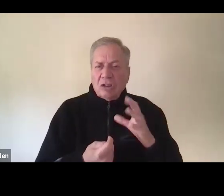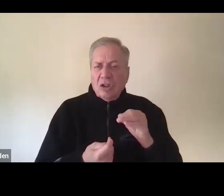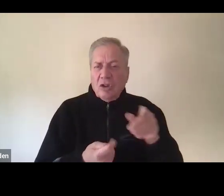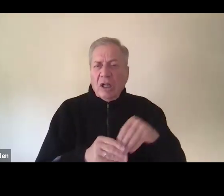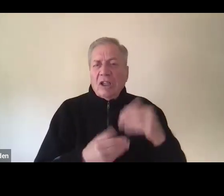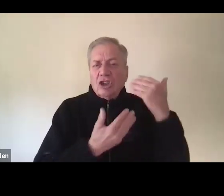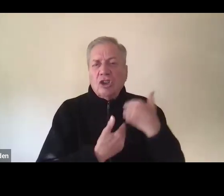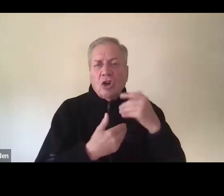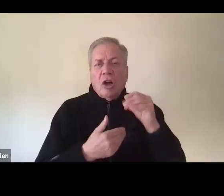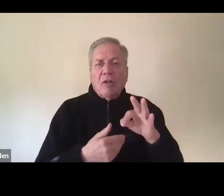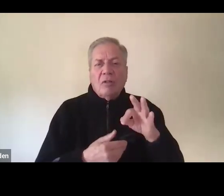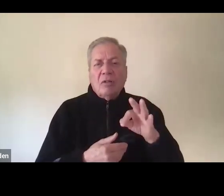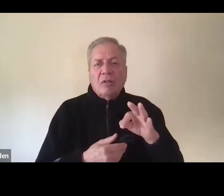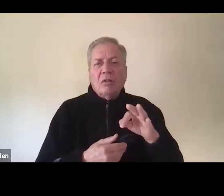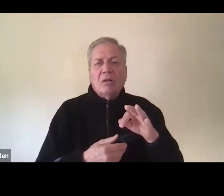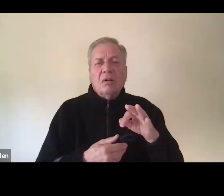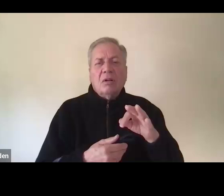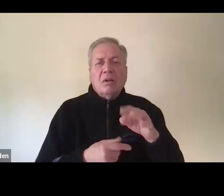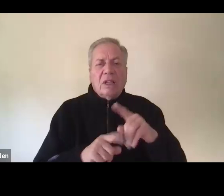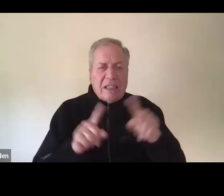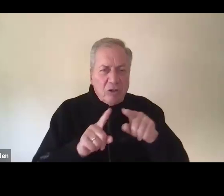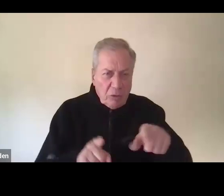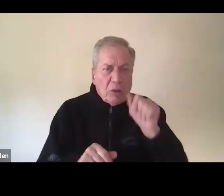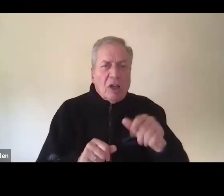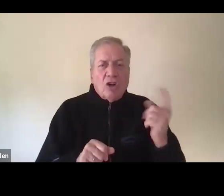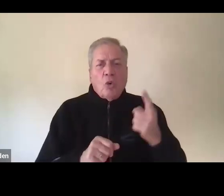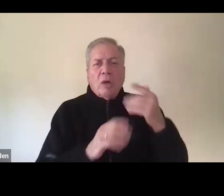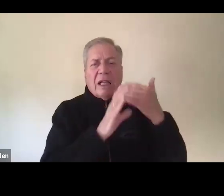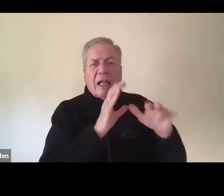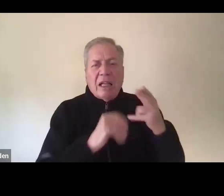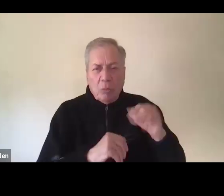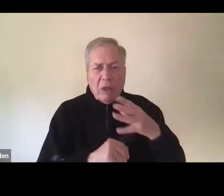is in charge of the deep dive. So you can always email him